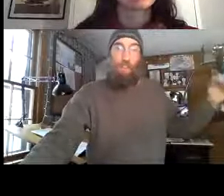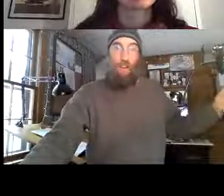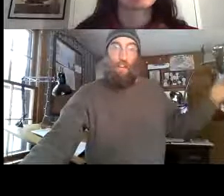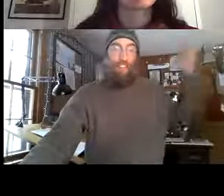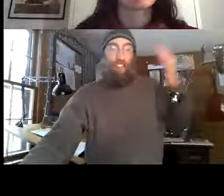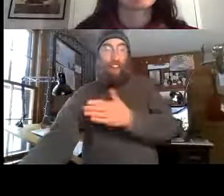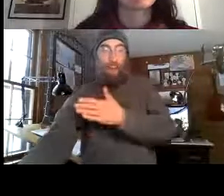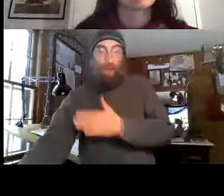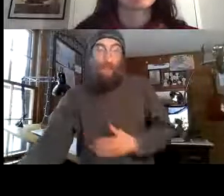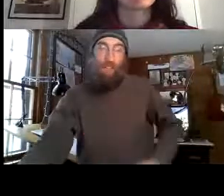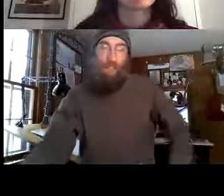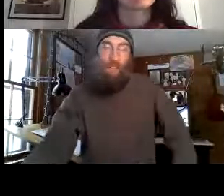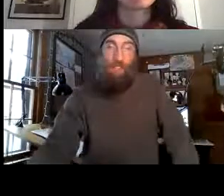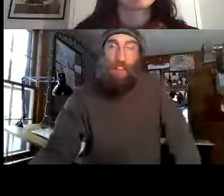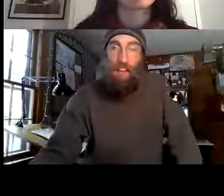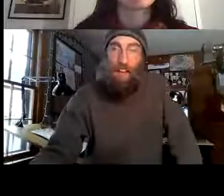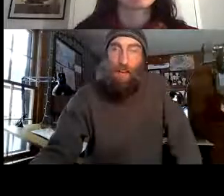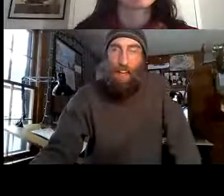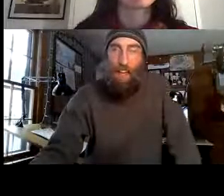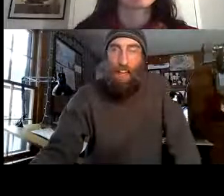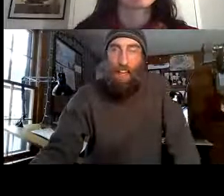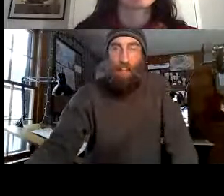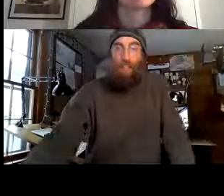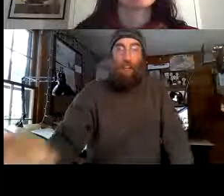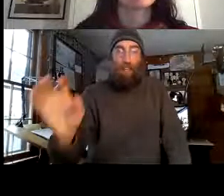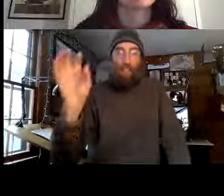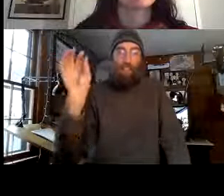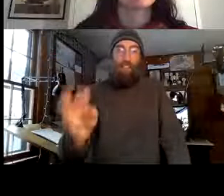to bring it into line with page 350, but I kind of like how this comic, it's